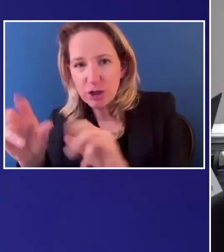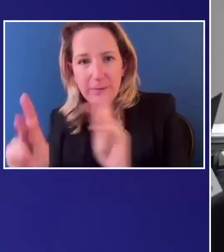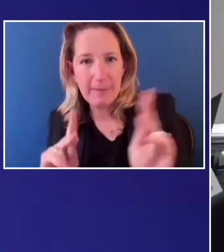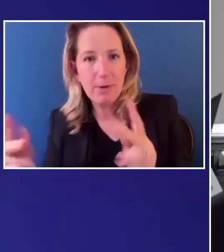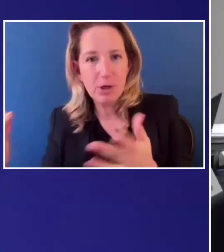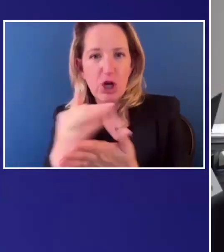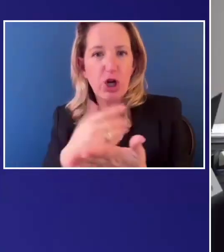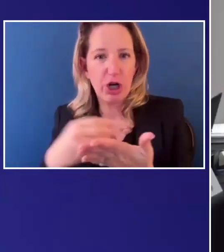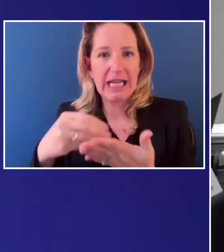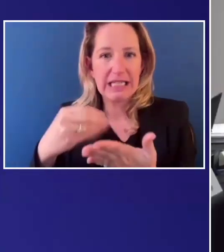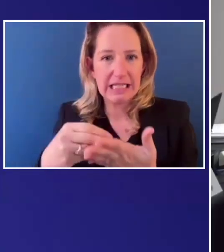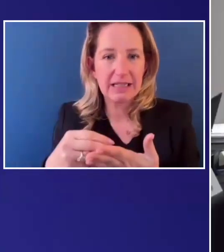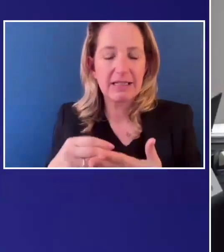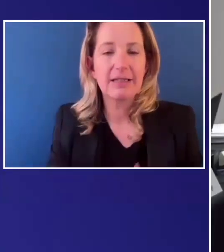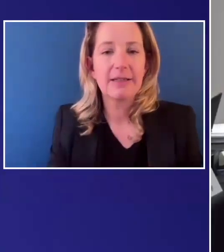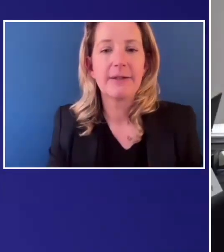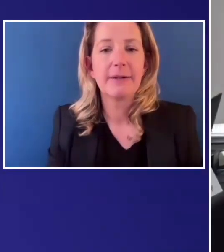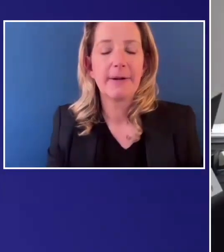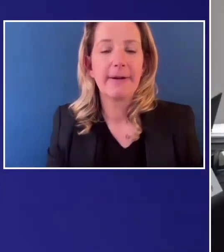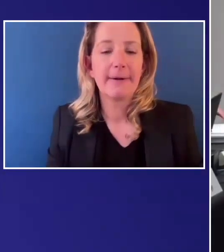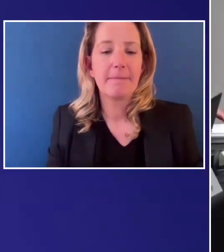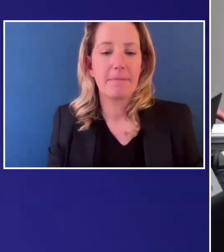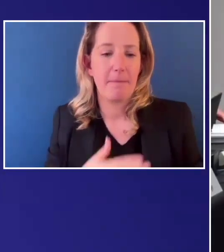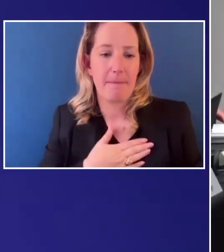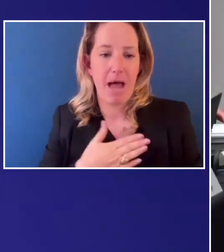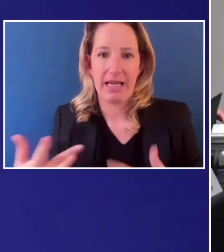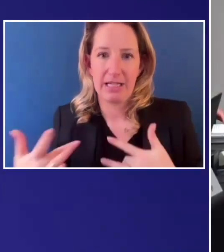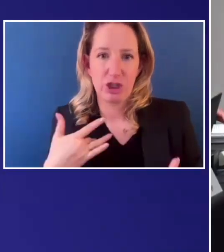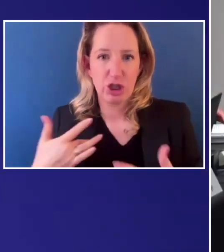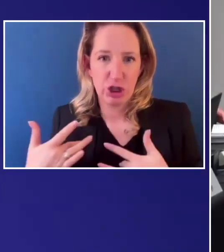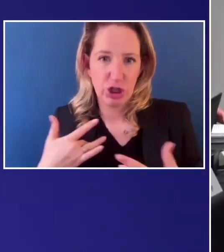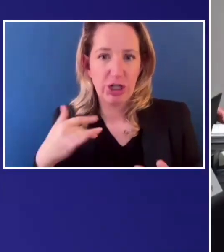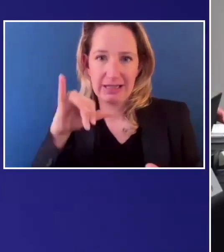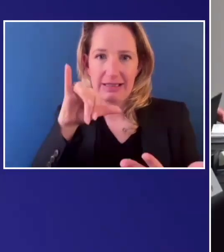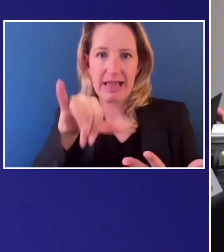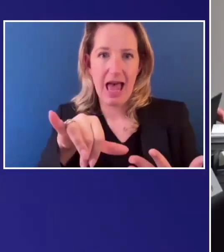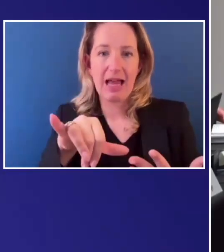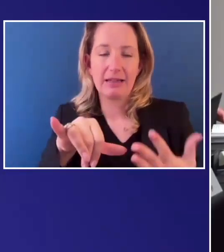My concern is having numbers for these programs that are not actually good